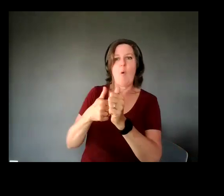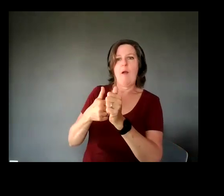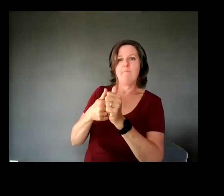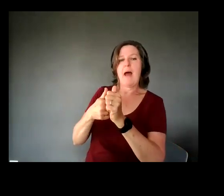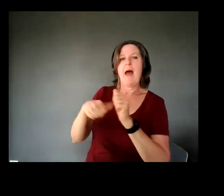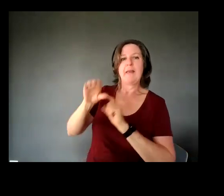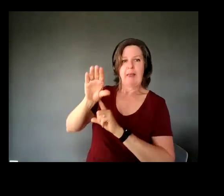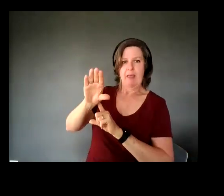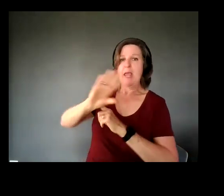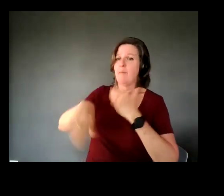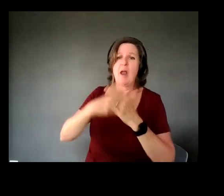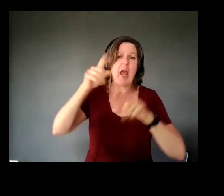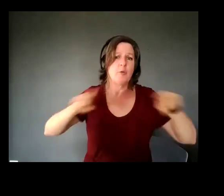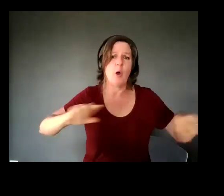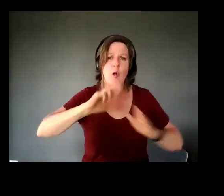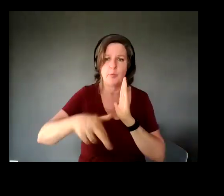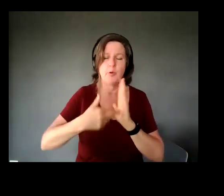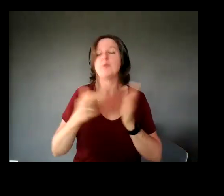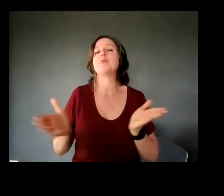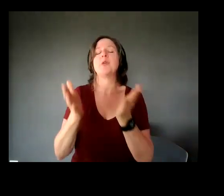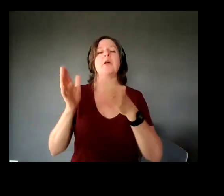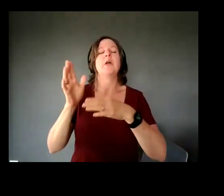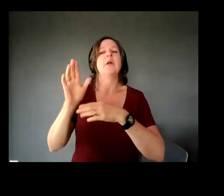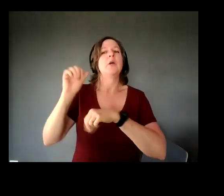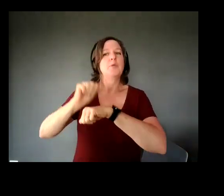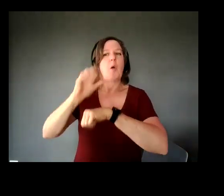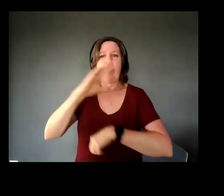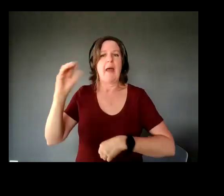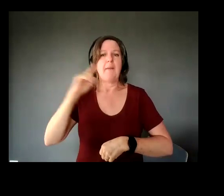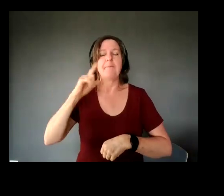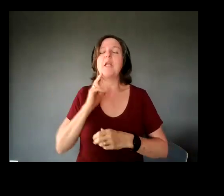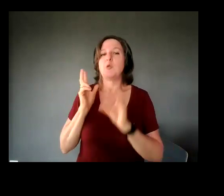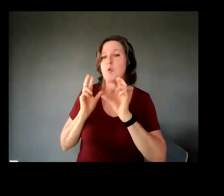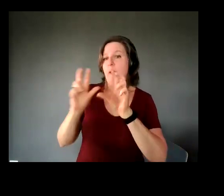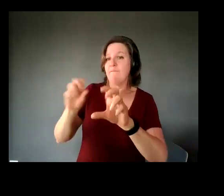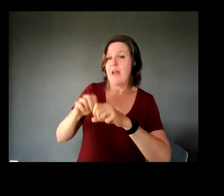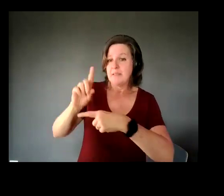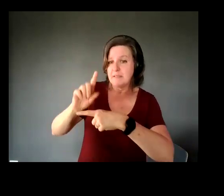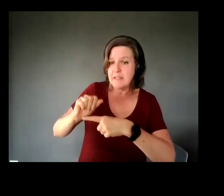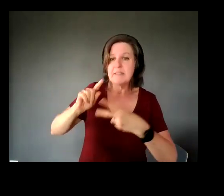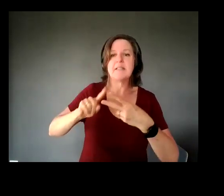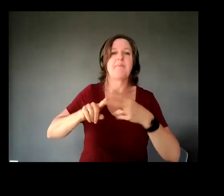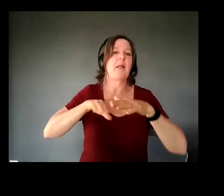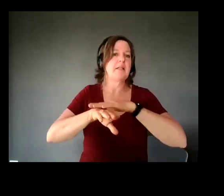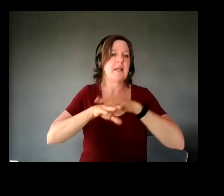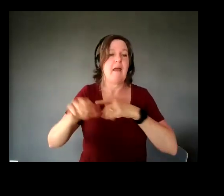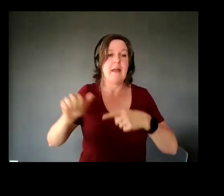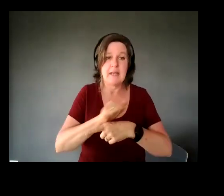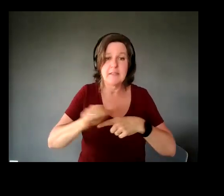We encourage employers to invest in disability and accessibility training for their own recruiters, hiring managers and teams.